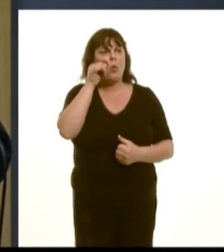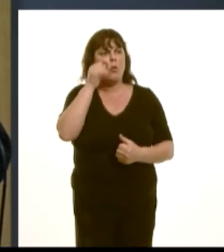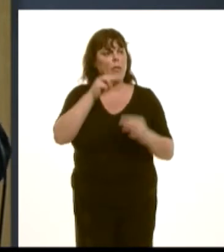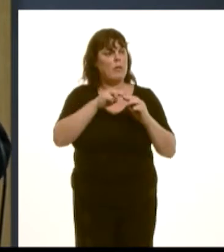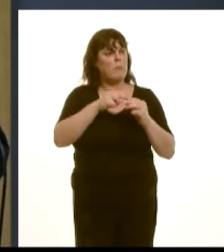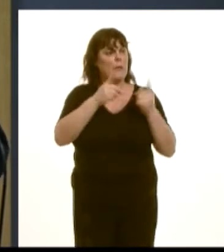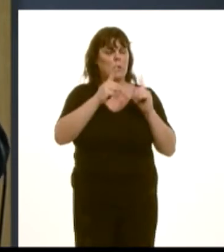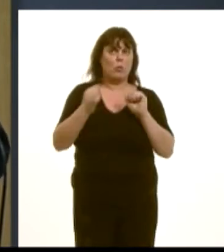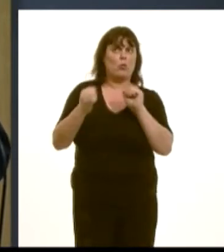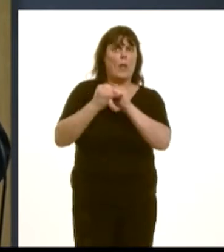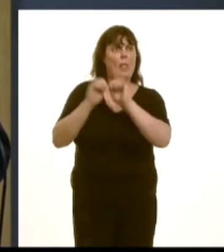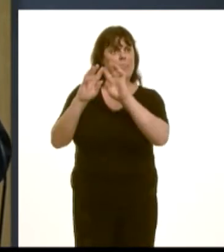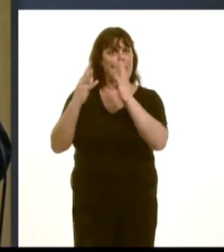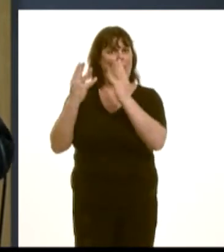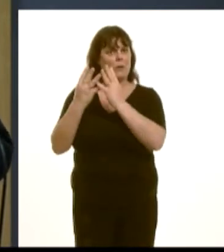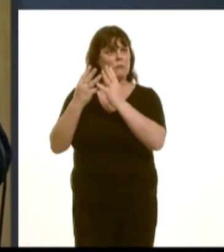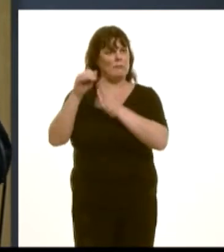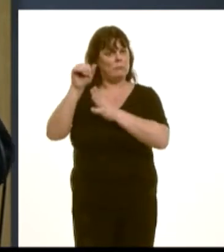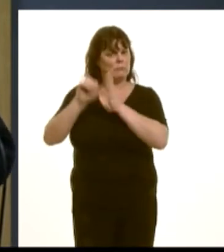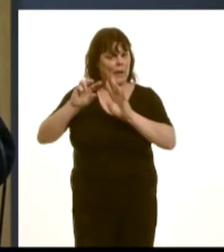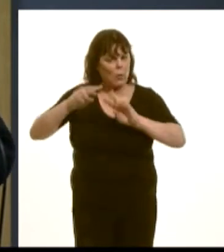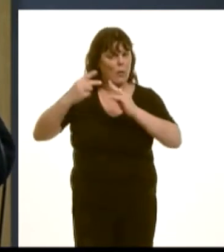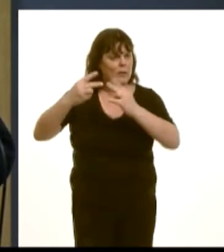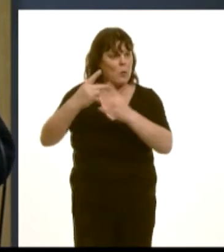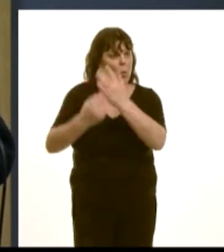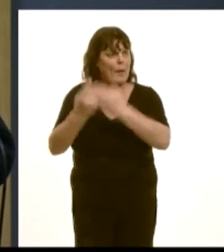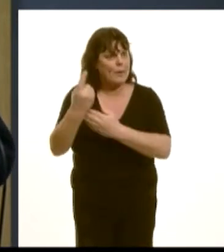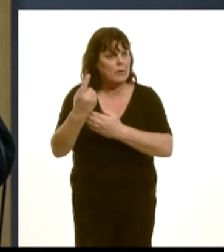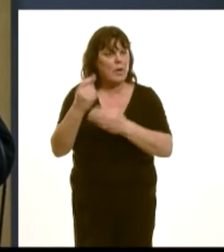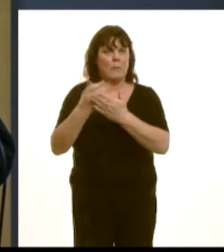and reports as soon as possible, to ensure that we have proper safeguards in place for